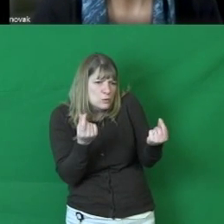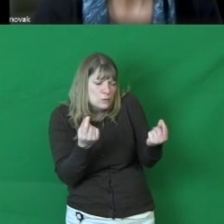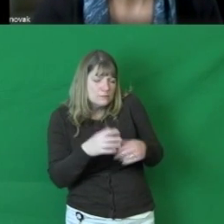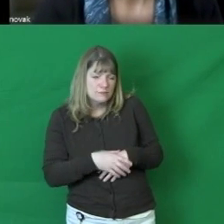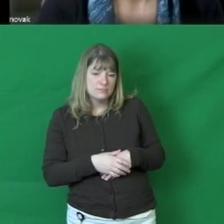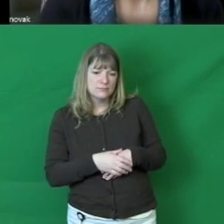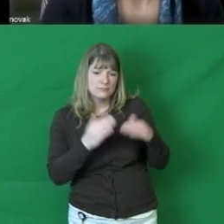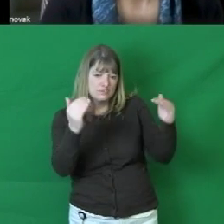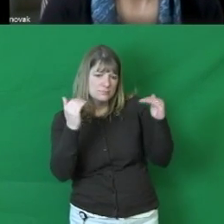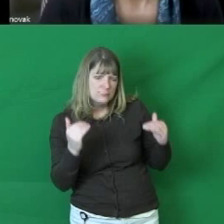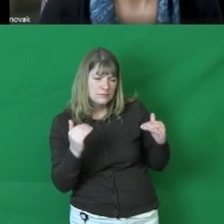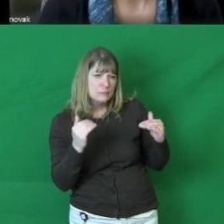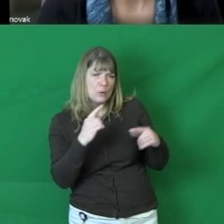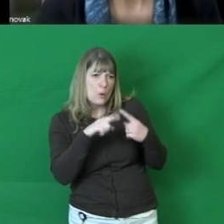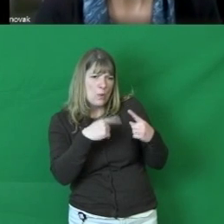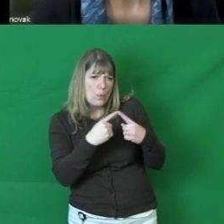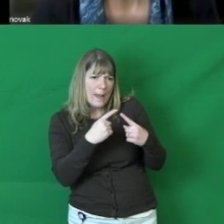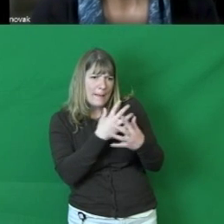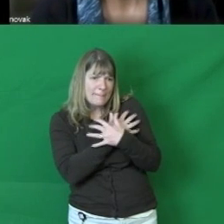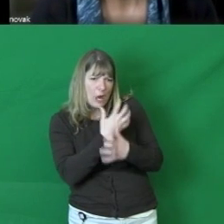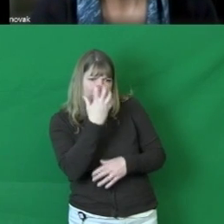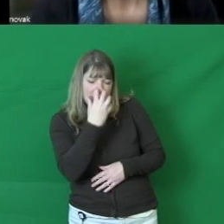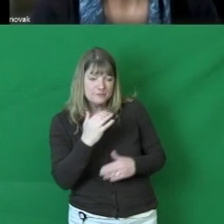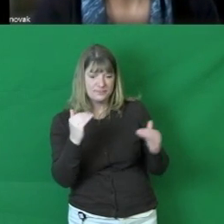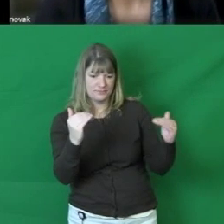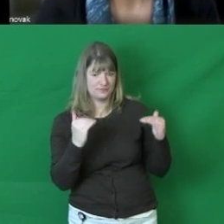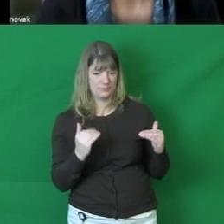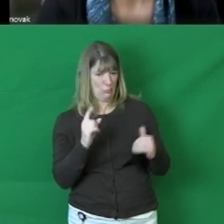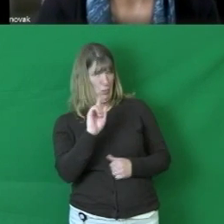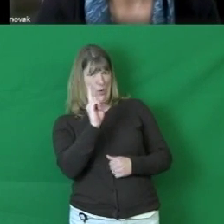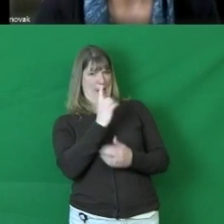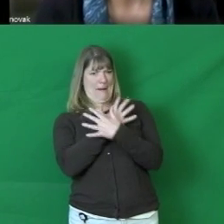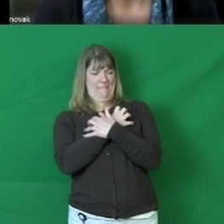When does the bear get mad? Where is the bear?